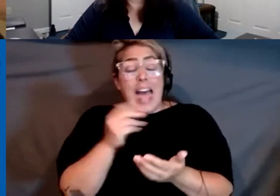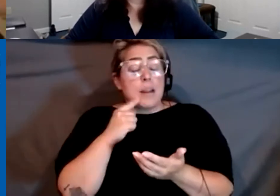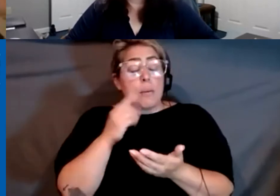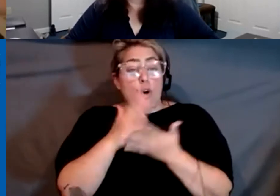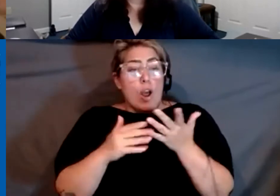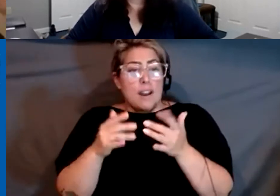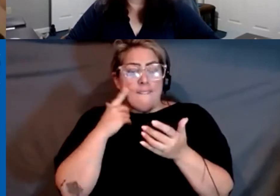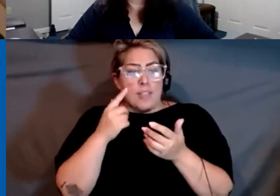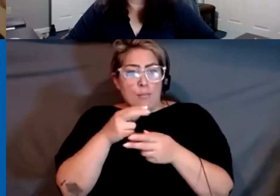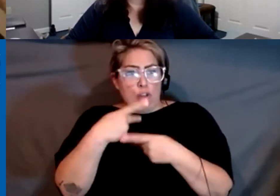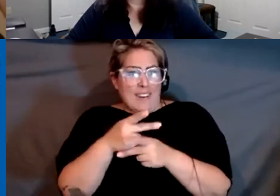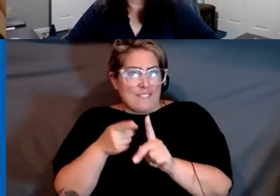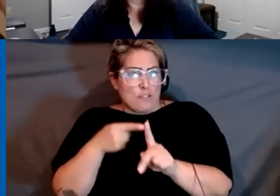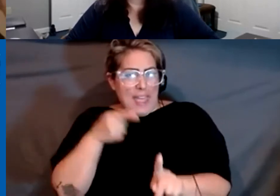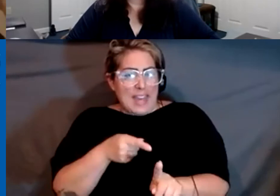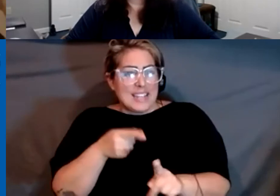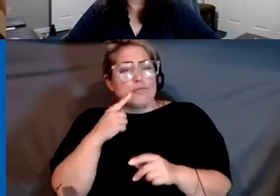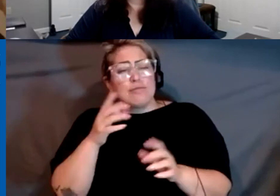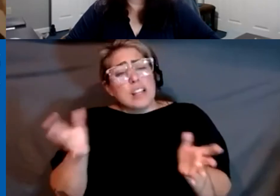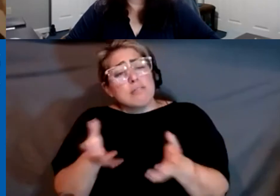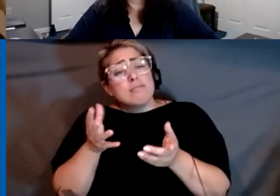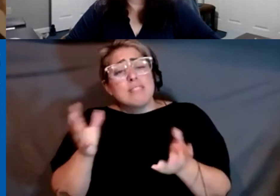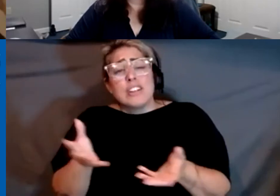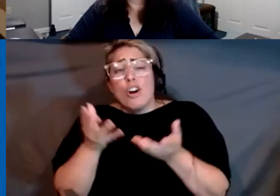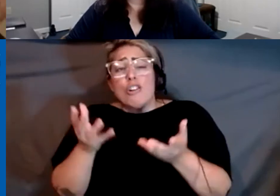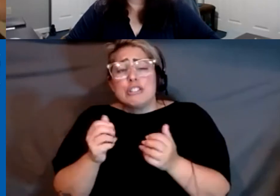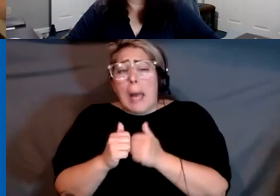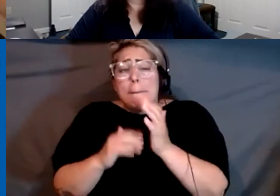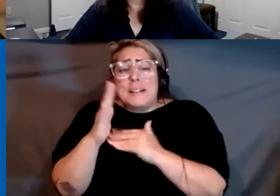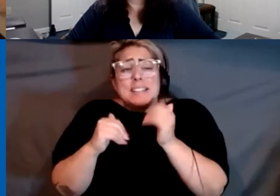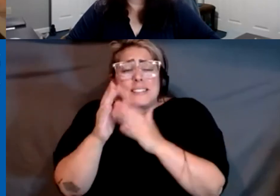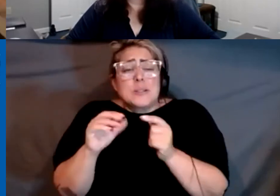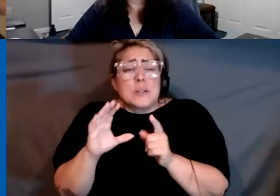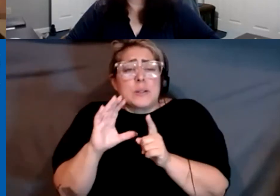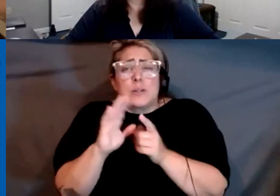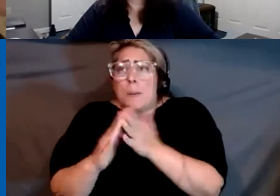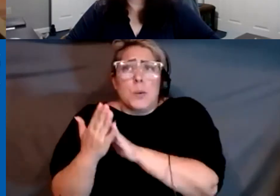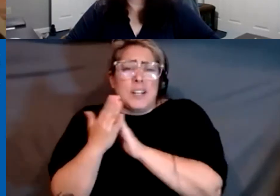And engaging folks locally which I think in these last